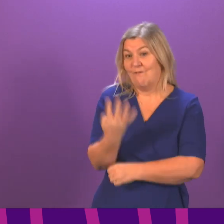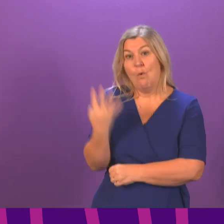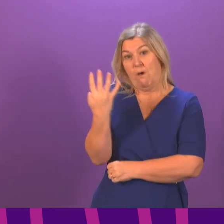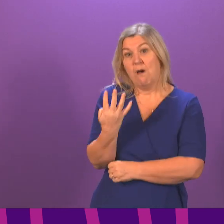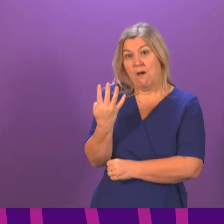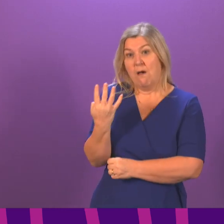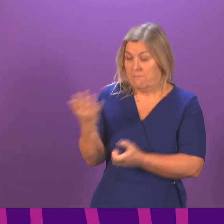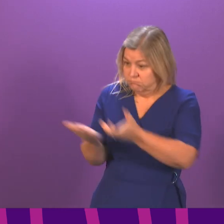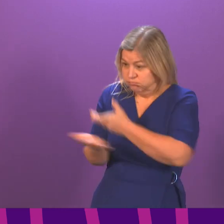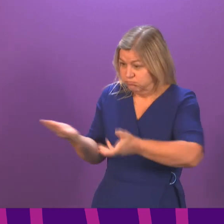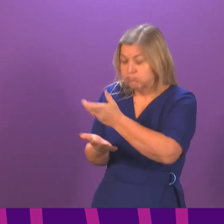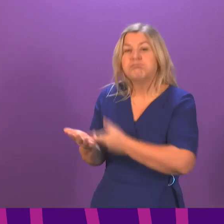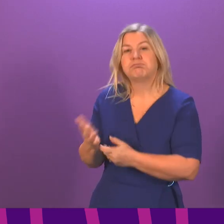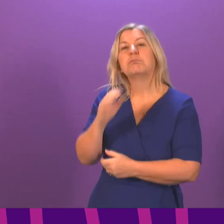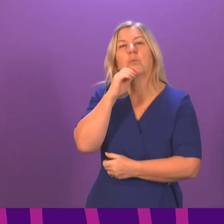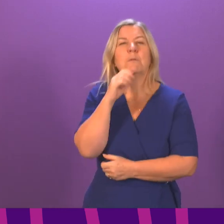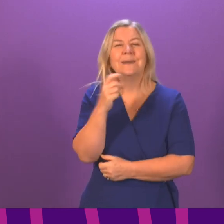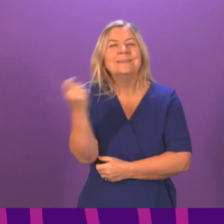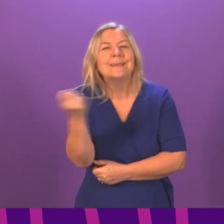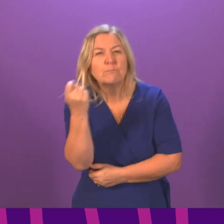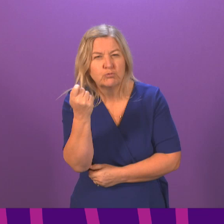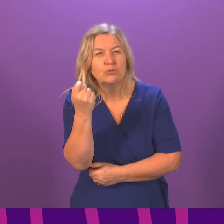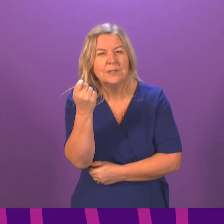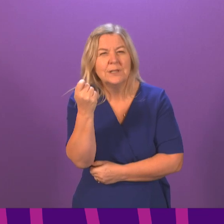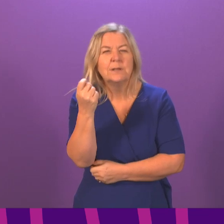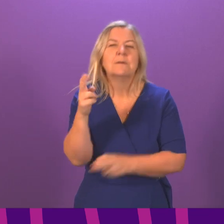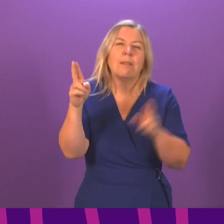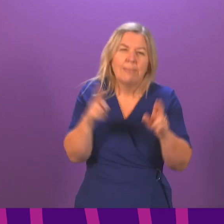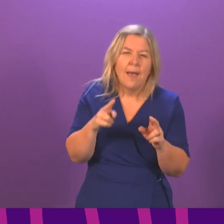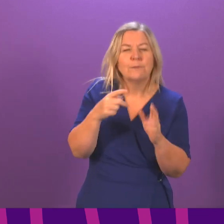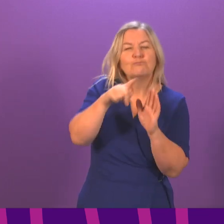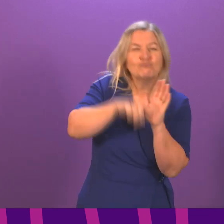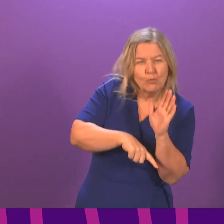be a temporary, and very limited, easing of restrictions for a five-day period over Christmas,